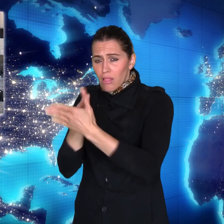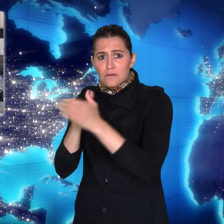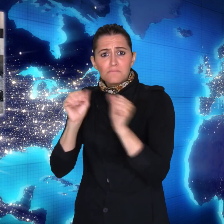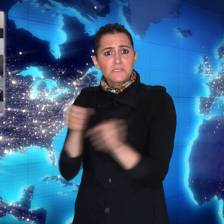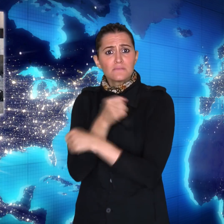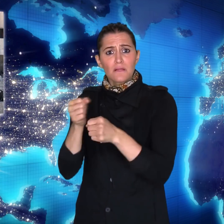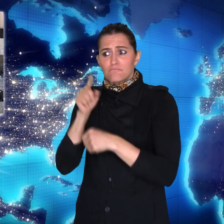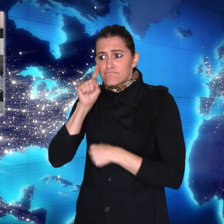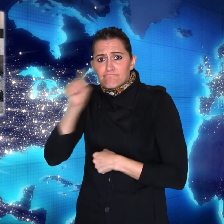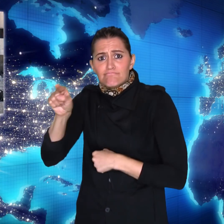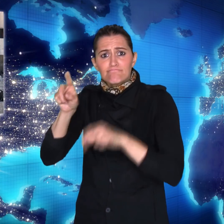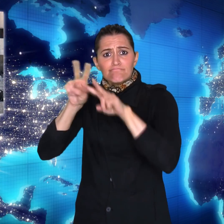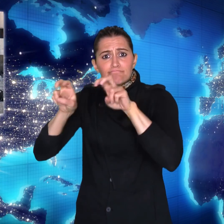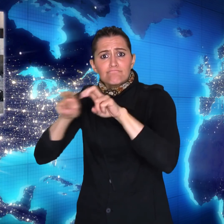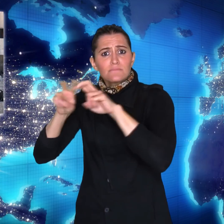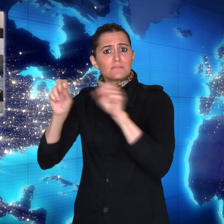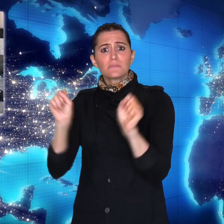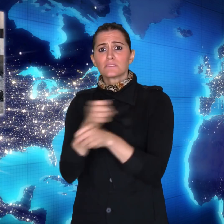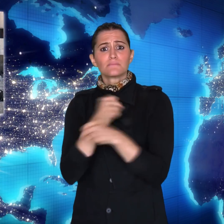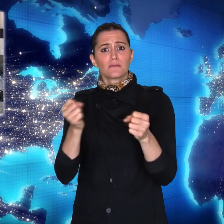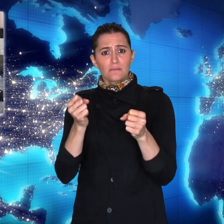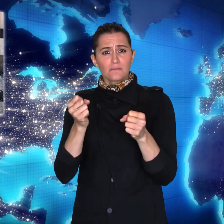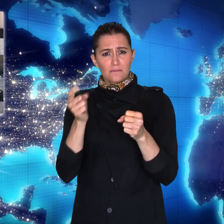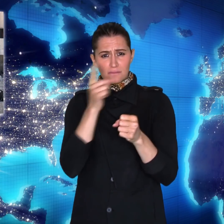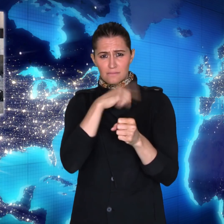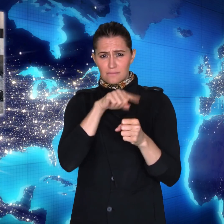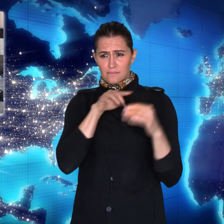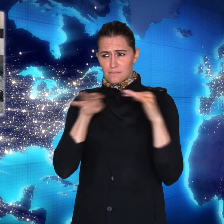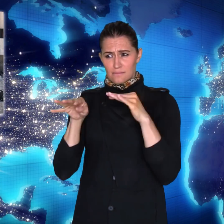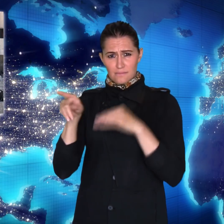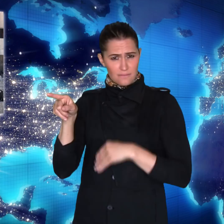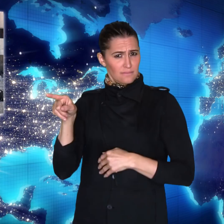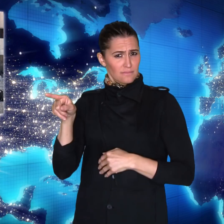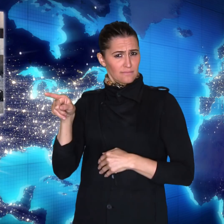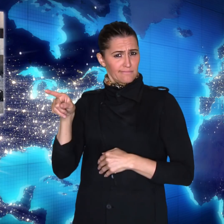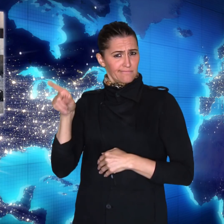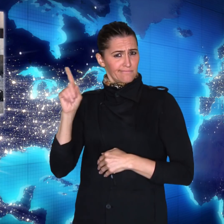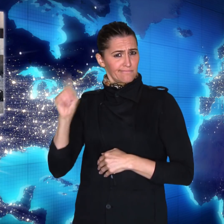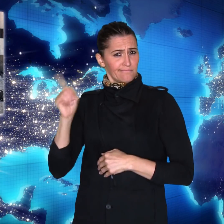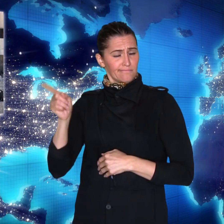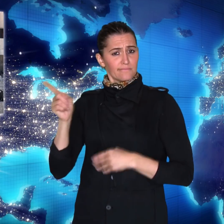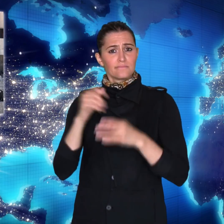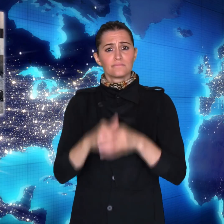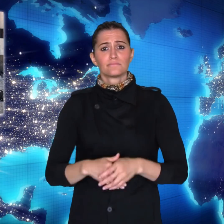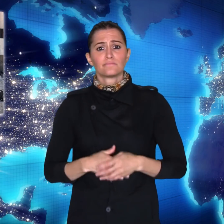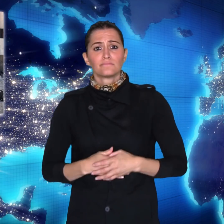The officials cited “security issues”